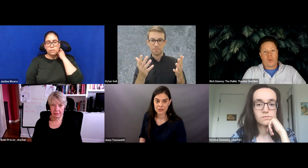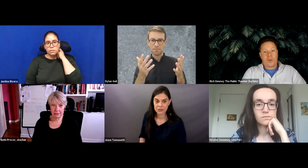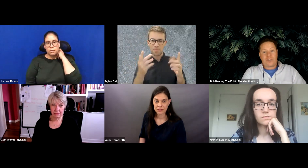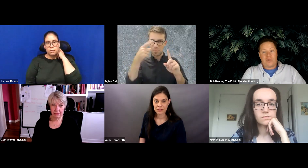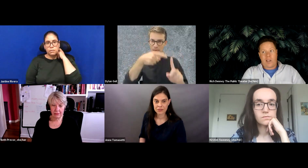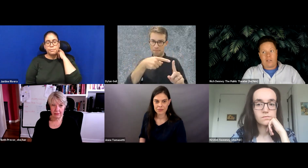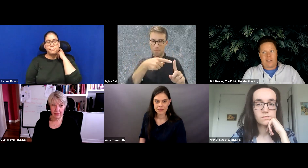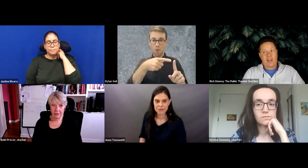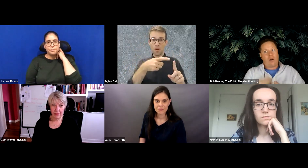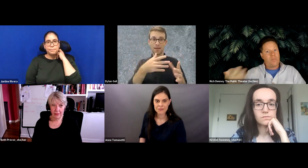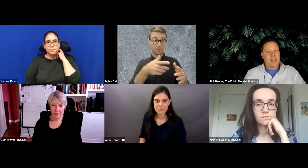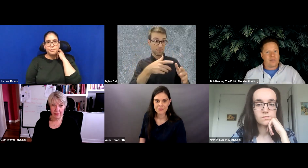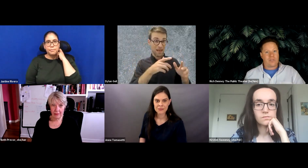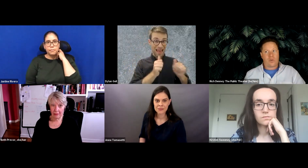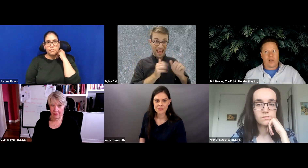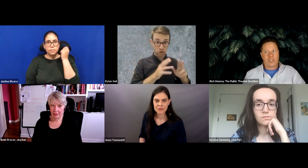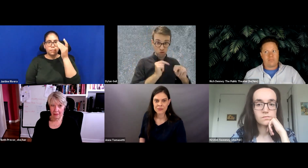interpreters as well. And I hope that answers the question.